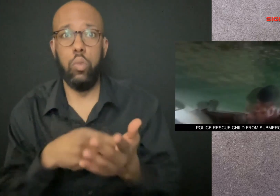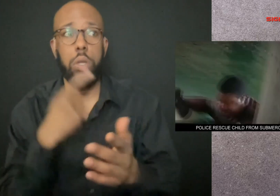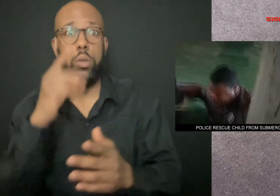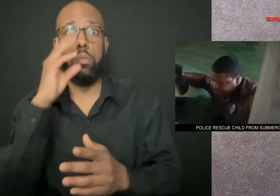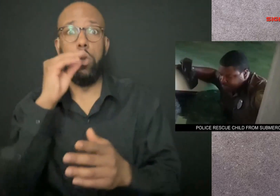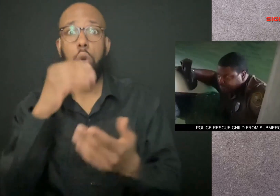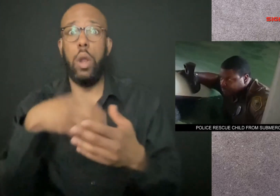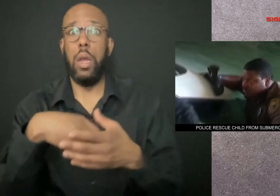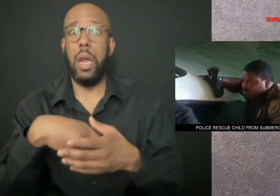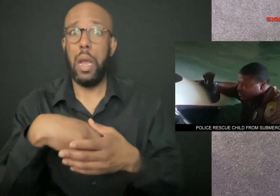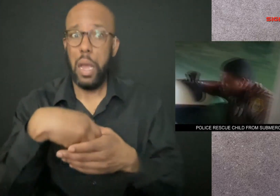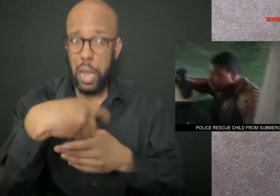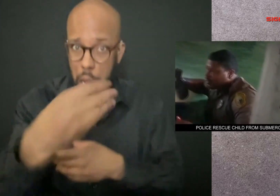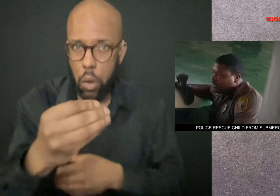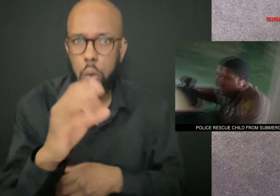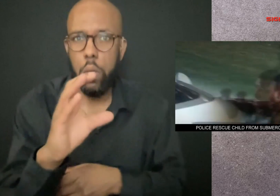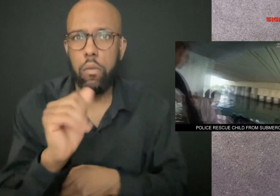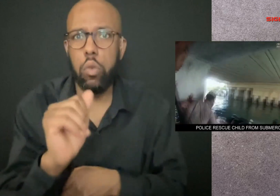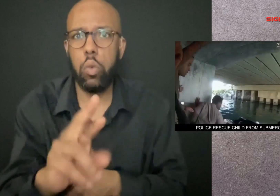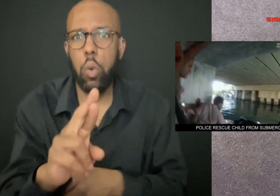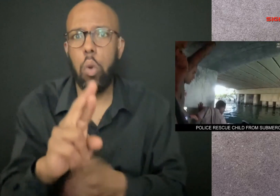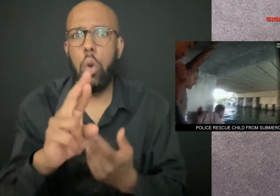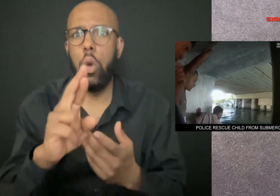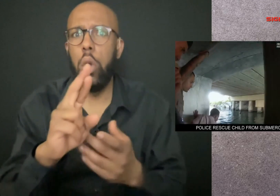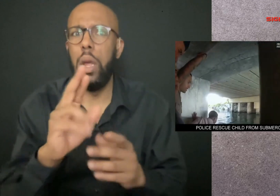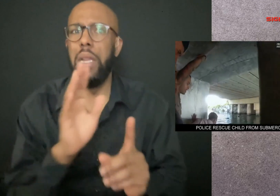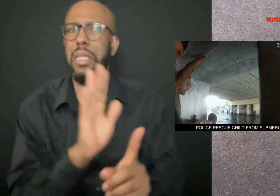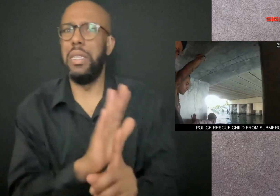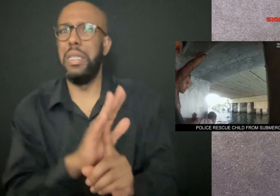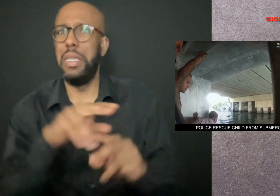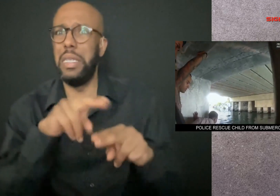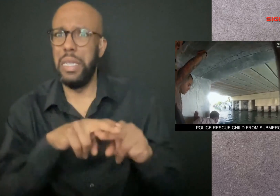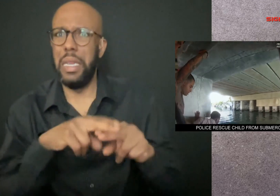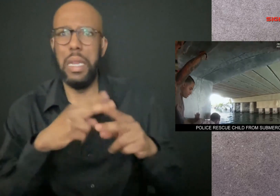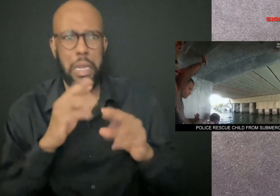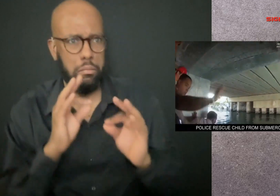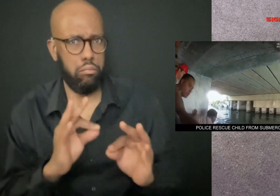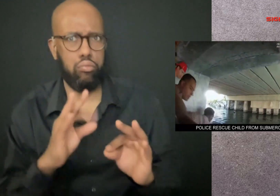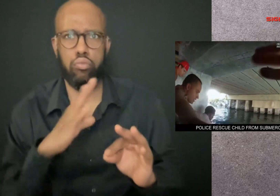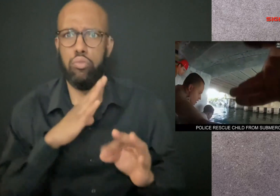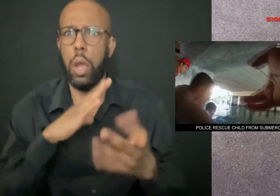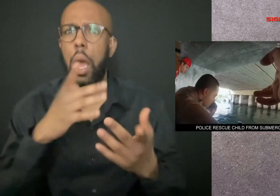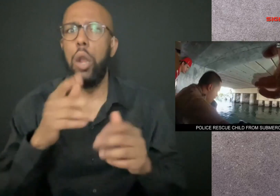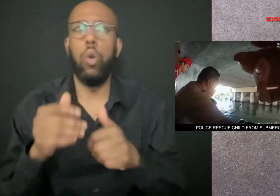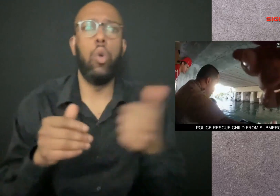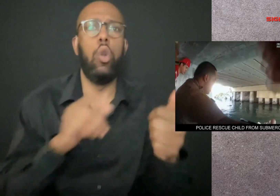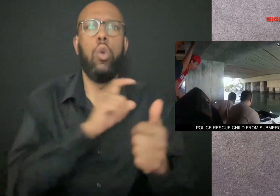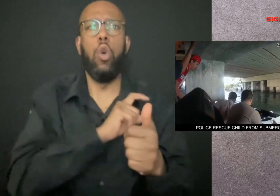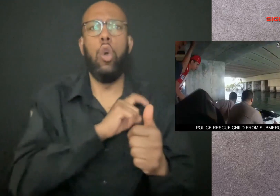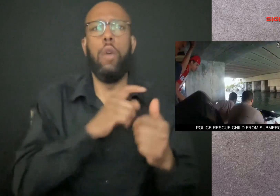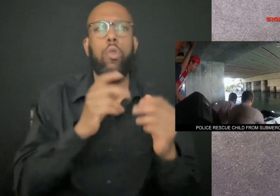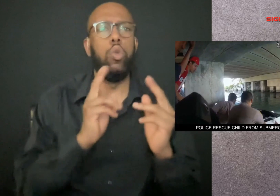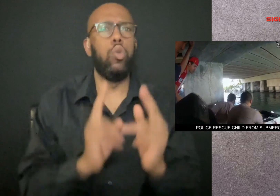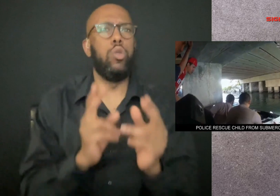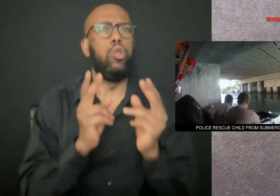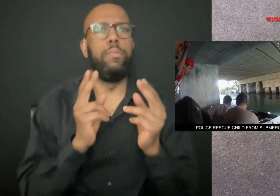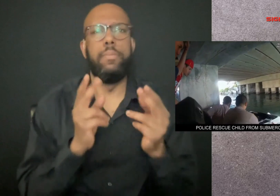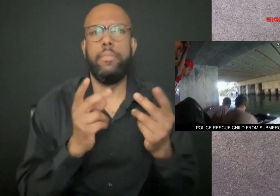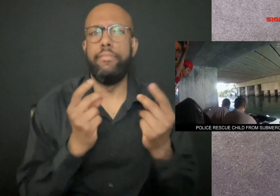if the Supreme Court does not step in the District Court's ruling restricting access